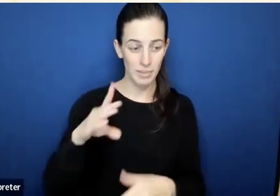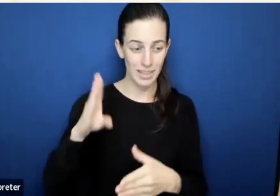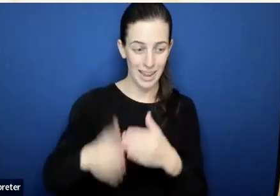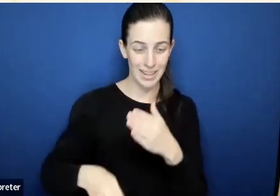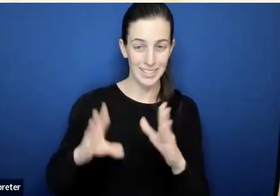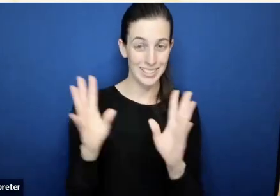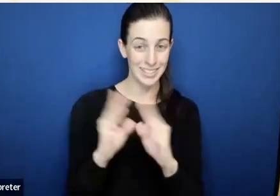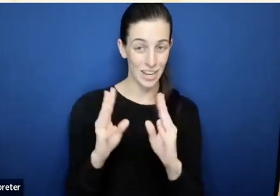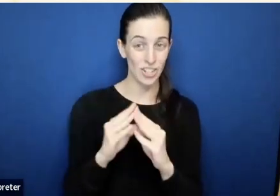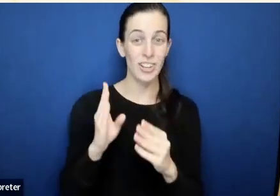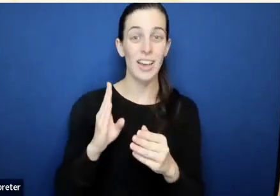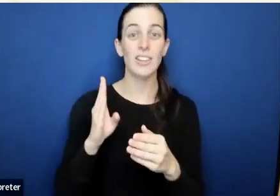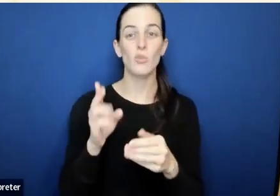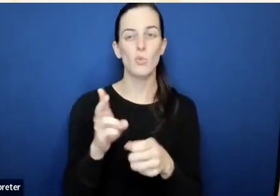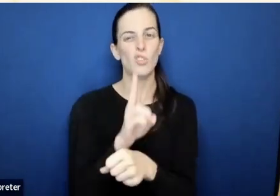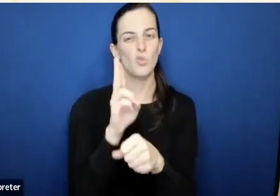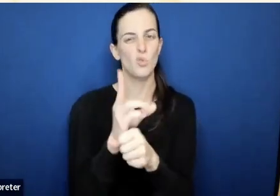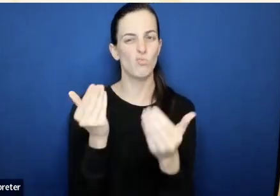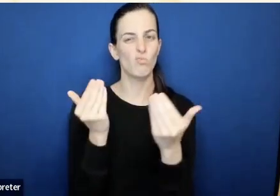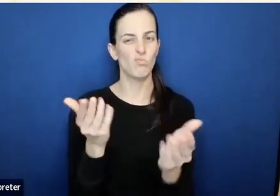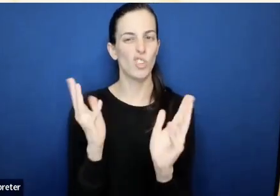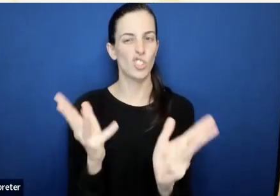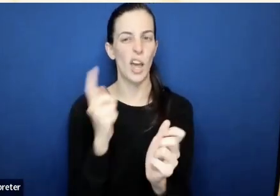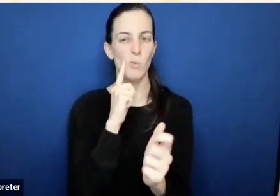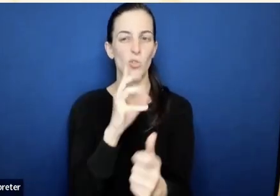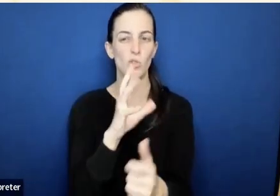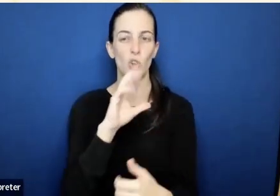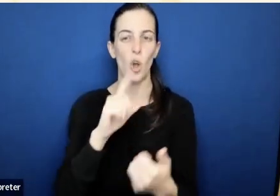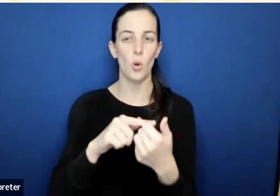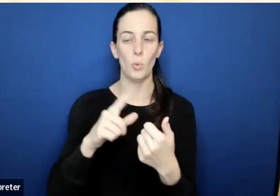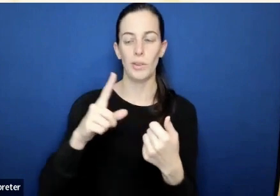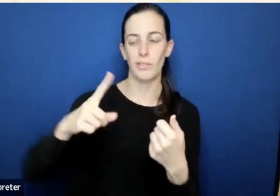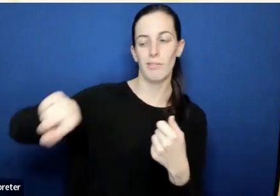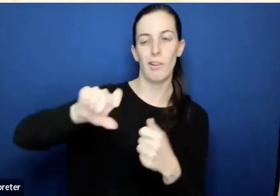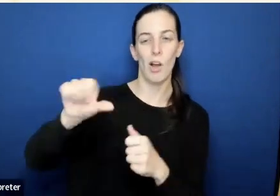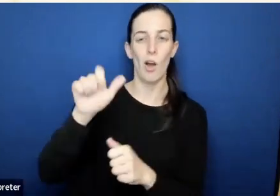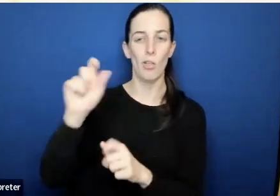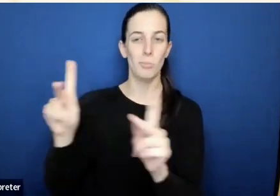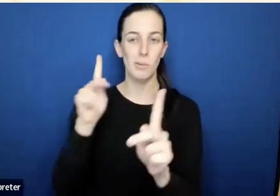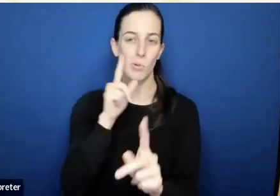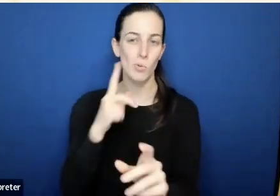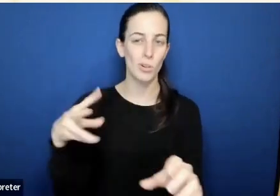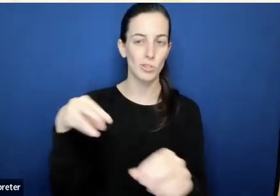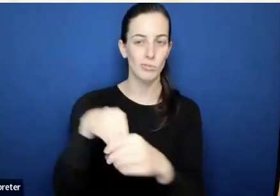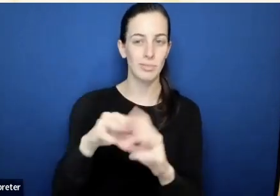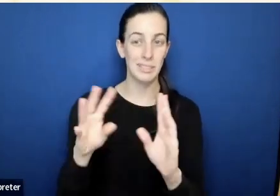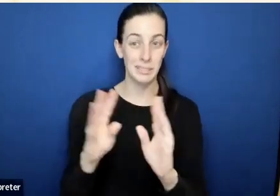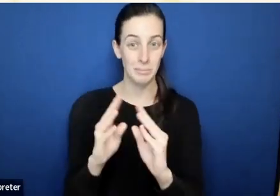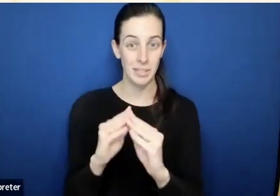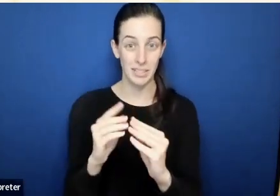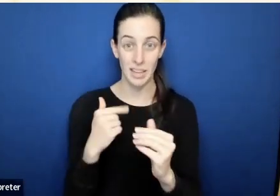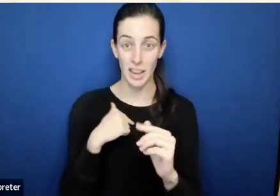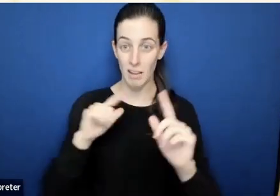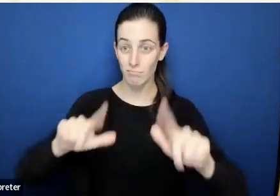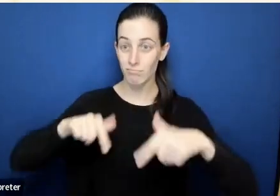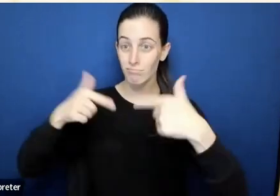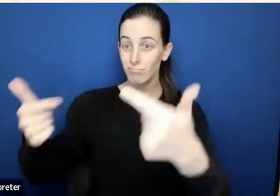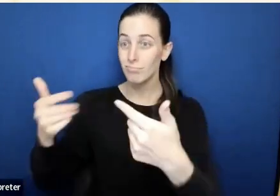Use the chat to connect with other attendees. Now I think Rashmi, the stage is yours. You can start. Thank you.